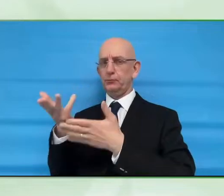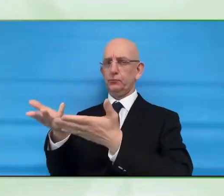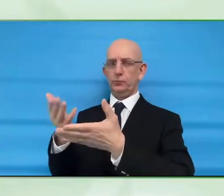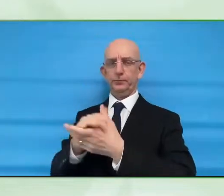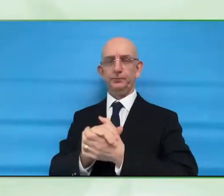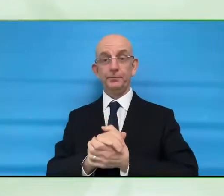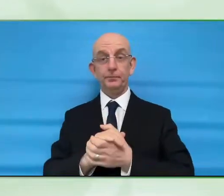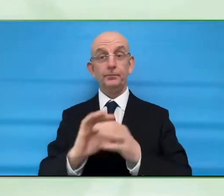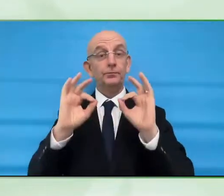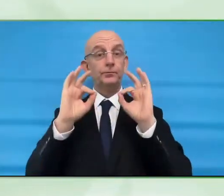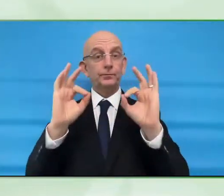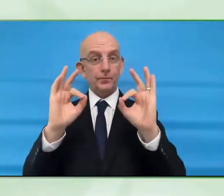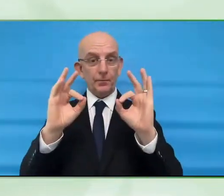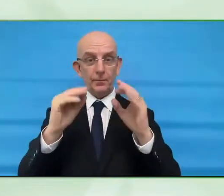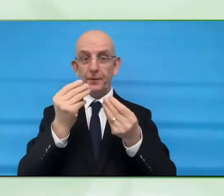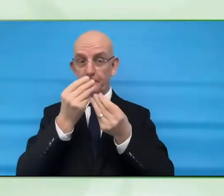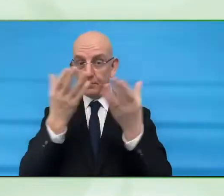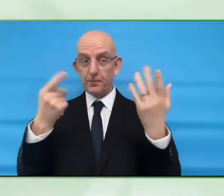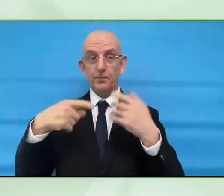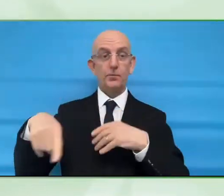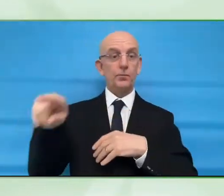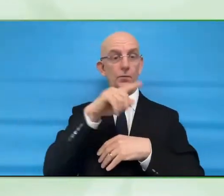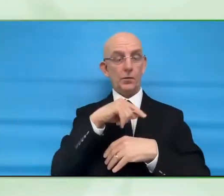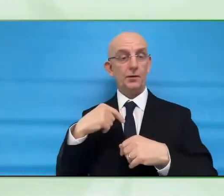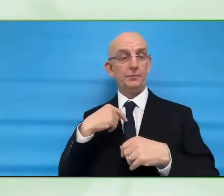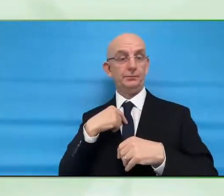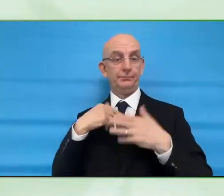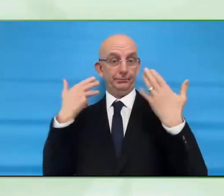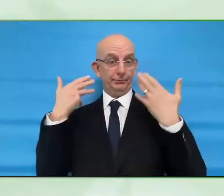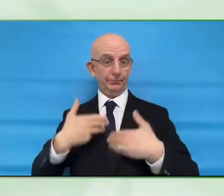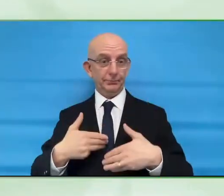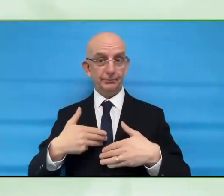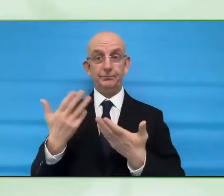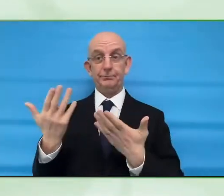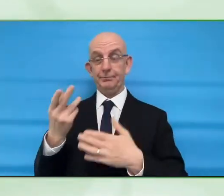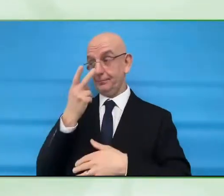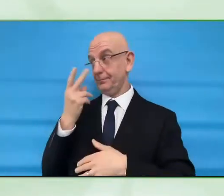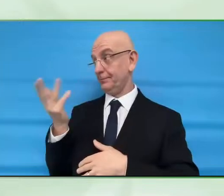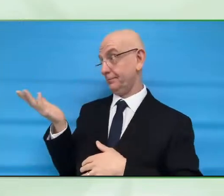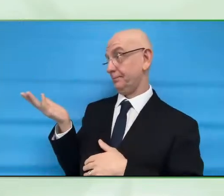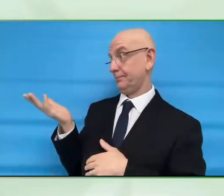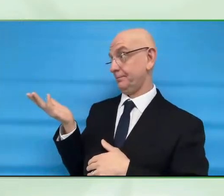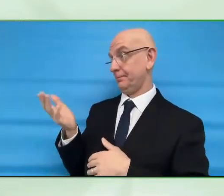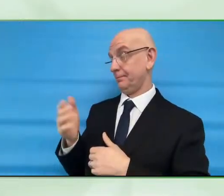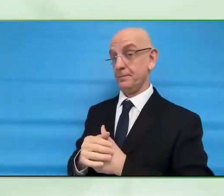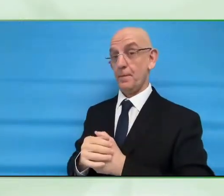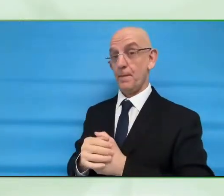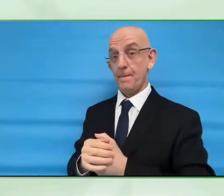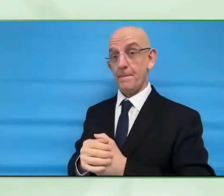KLM I am wearing a new shirt and some very dirty pants. How did I get into this?